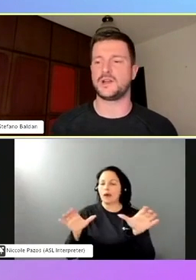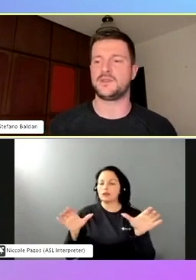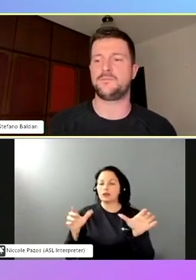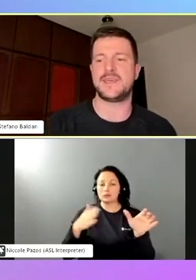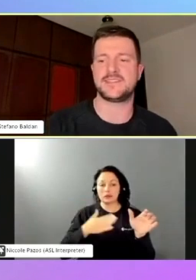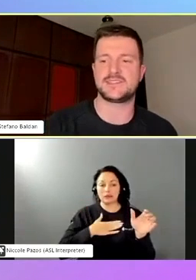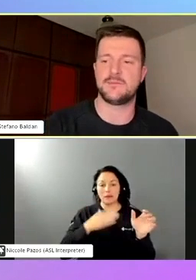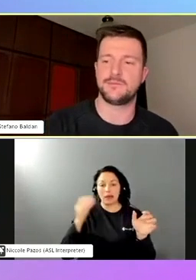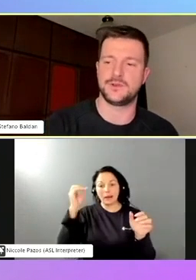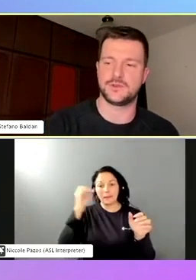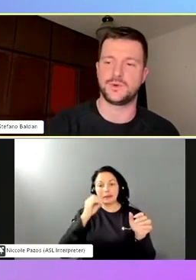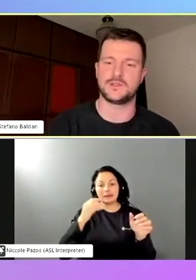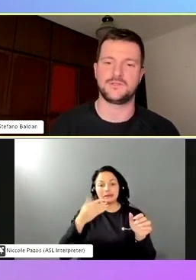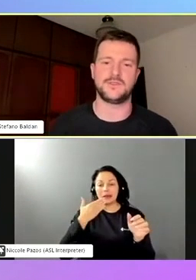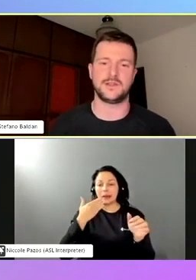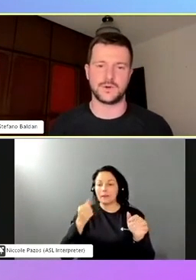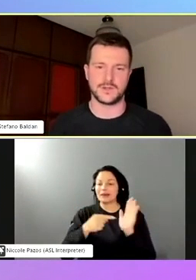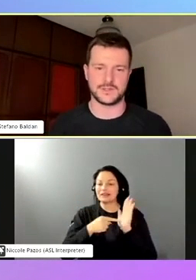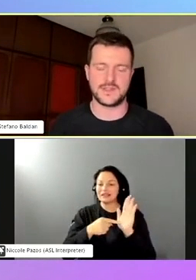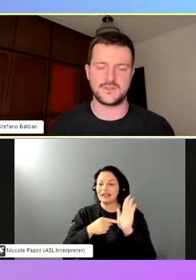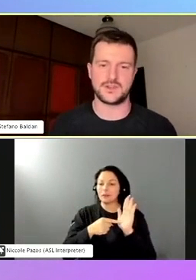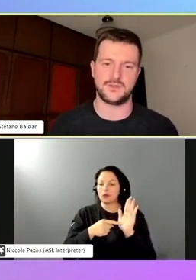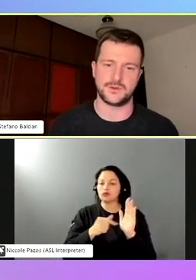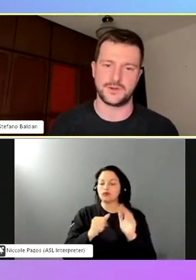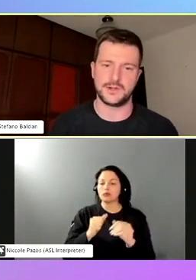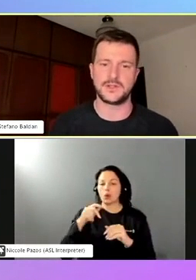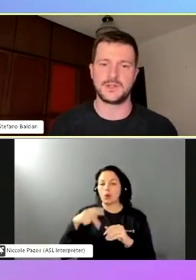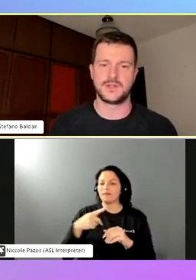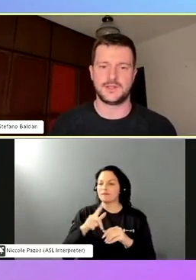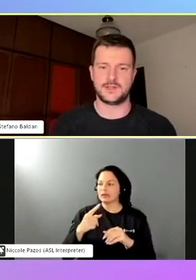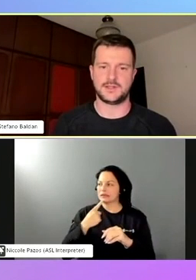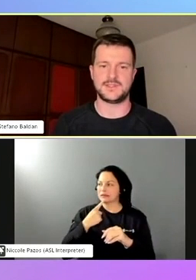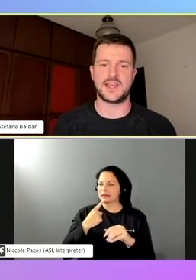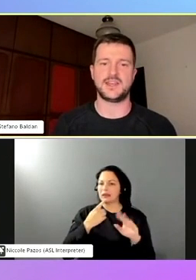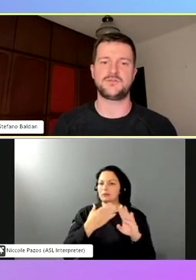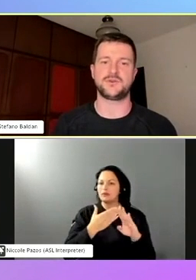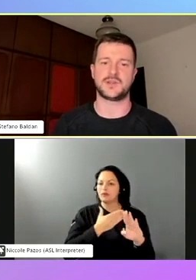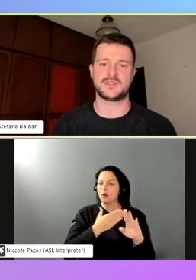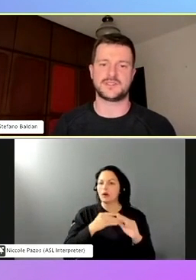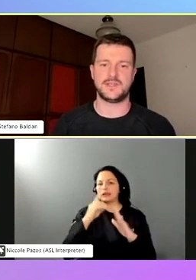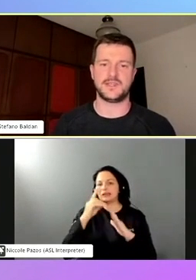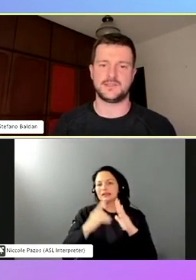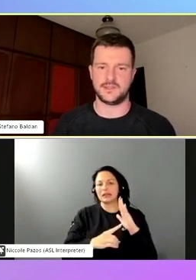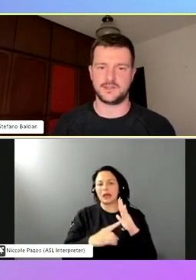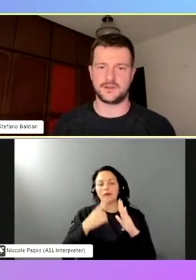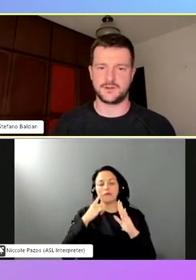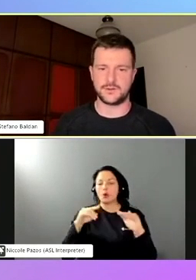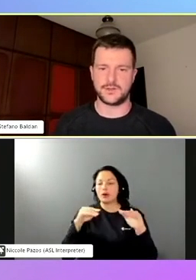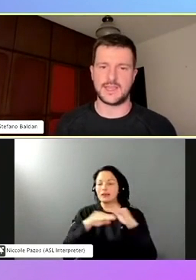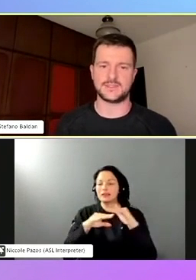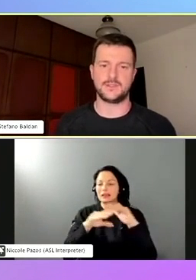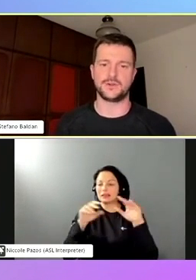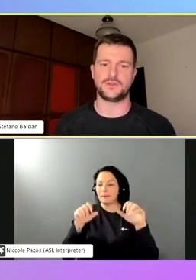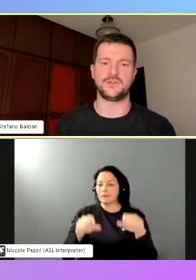to enforce the sorting or the unique idea of the object that we have in the system, but unfortunately this doesn't work.